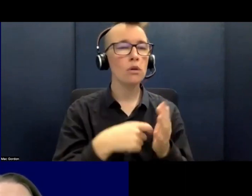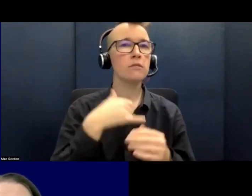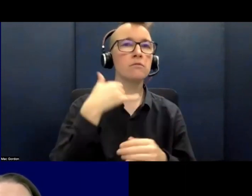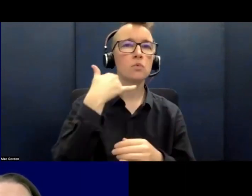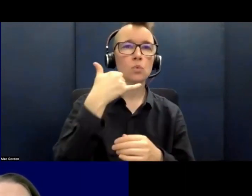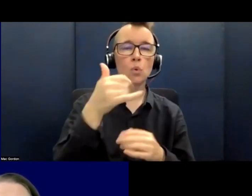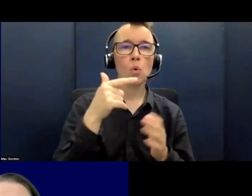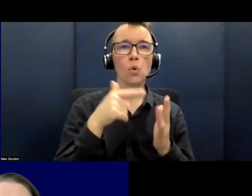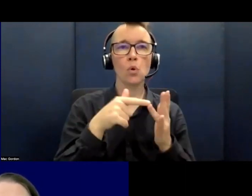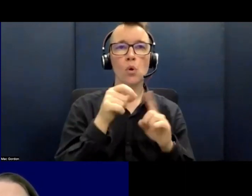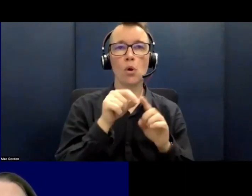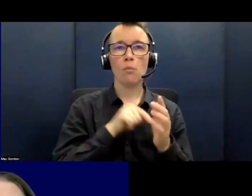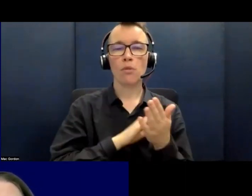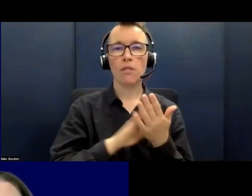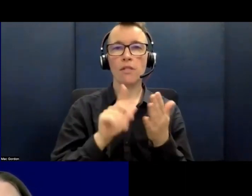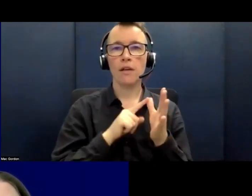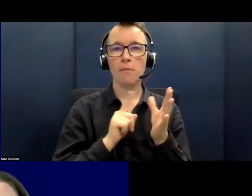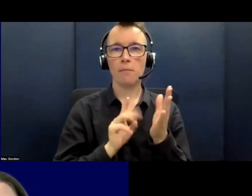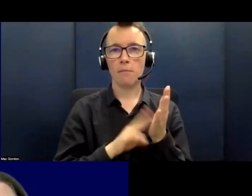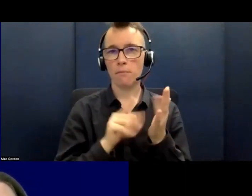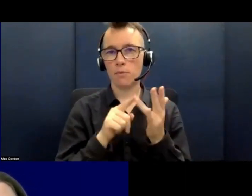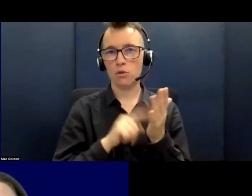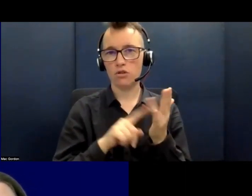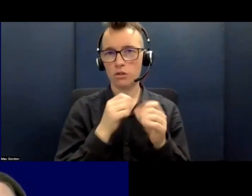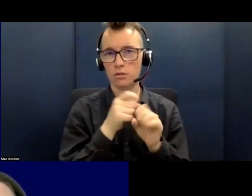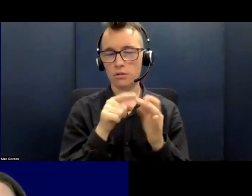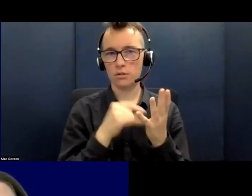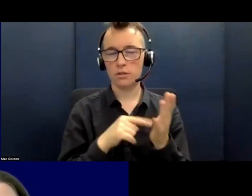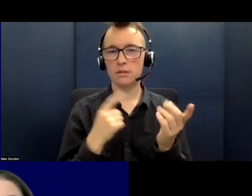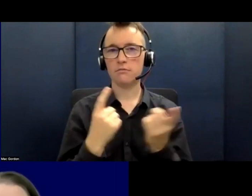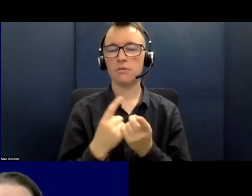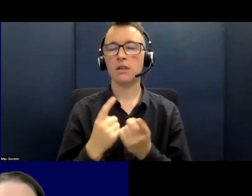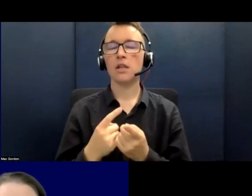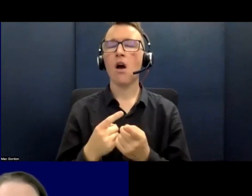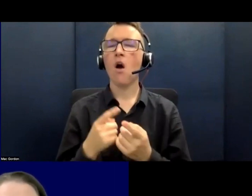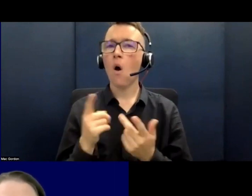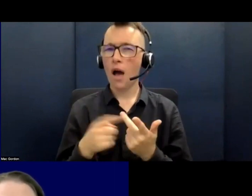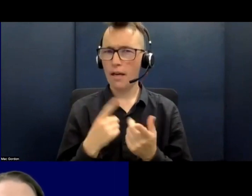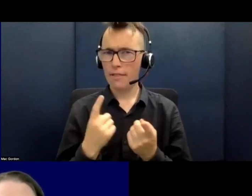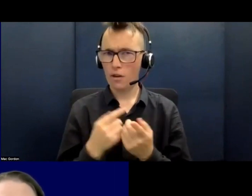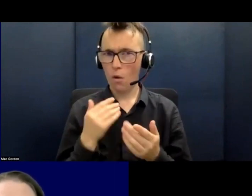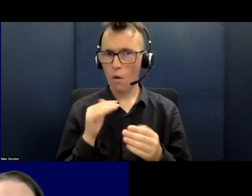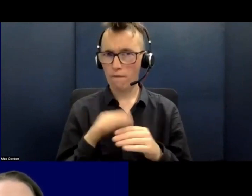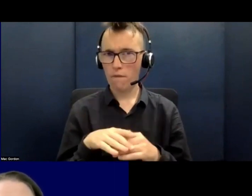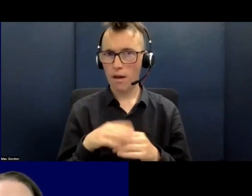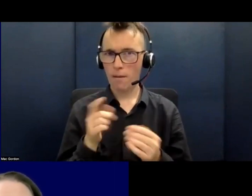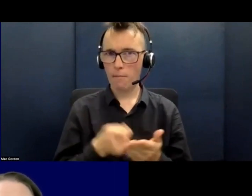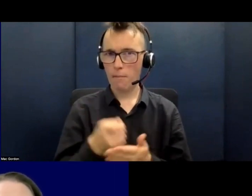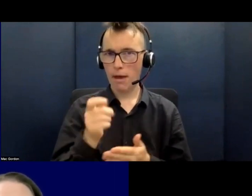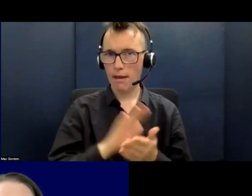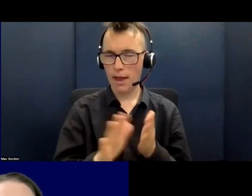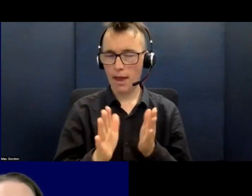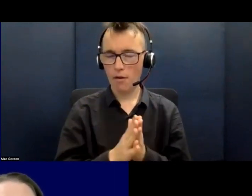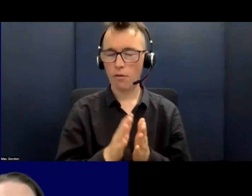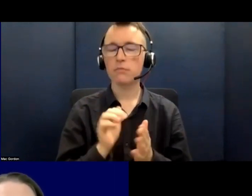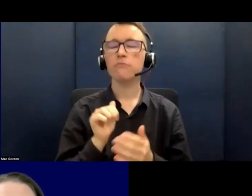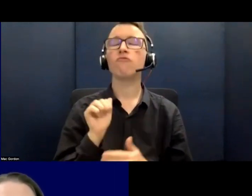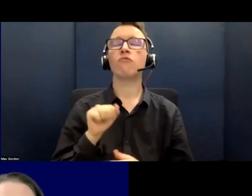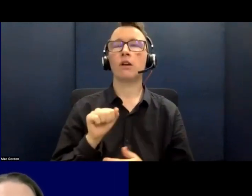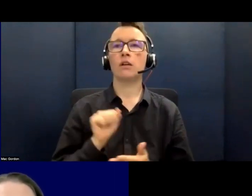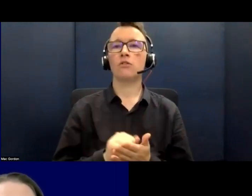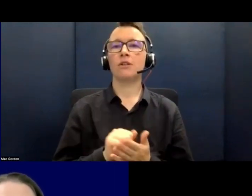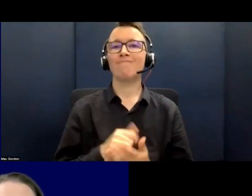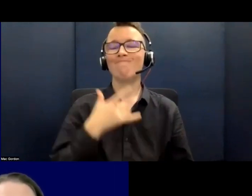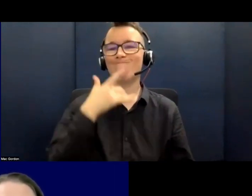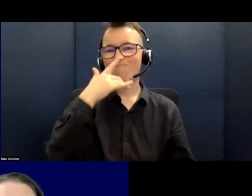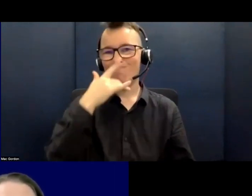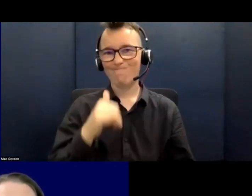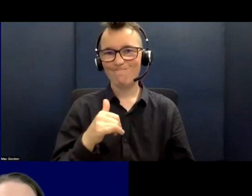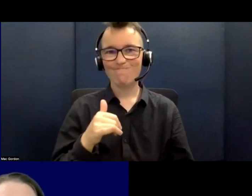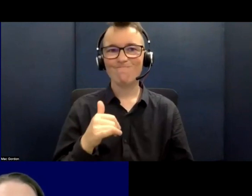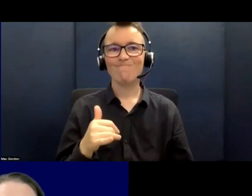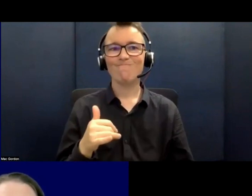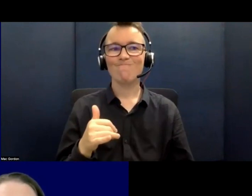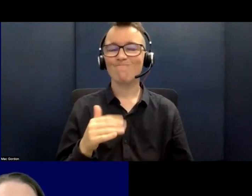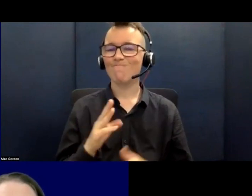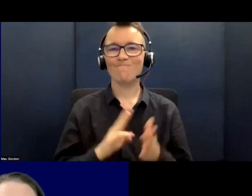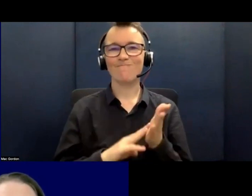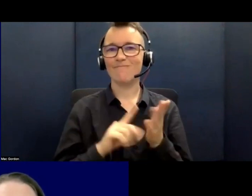What was the other part of that? Oh funding. Yeah so unfortunately we're not covered by Medicare.